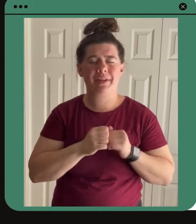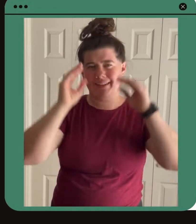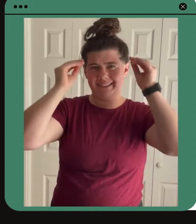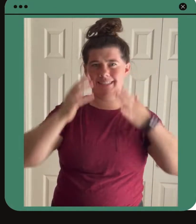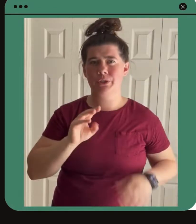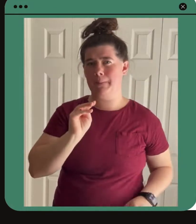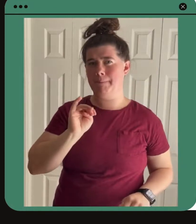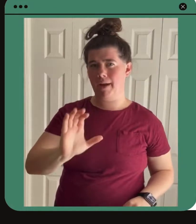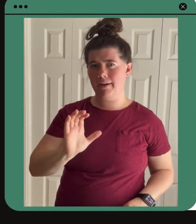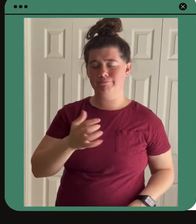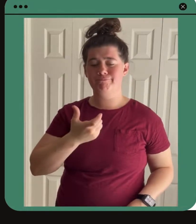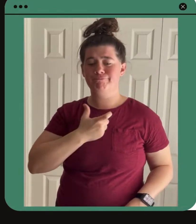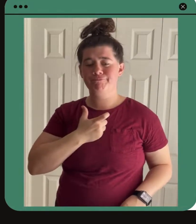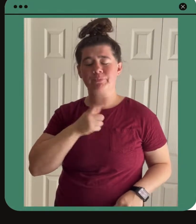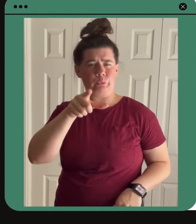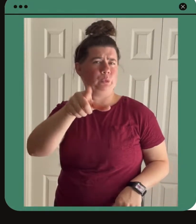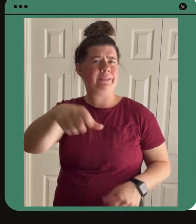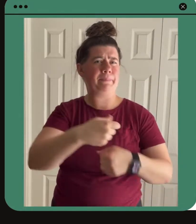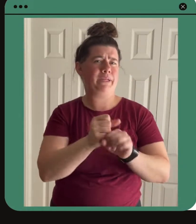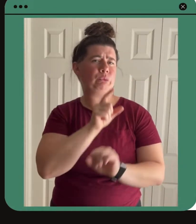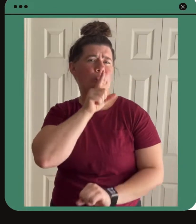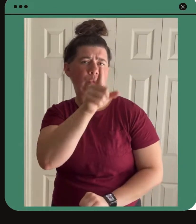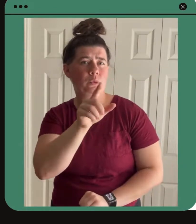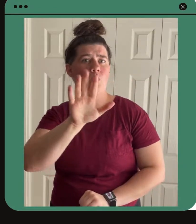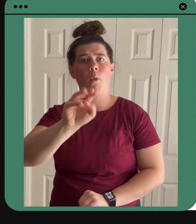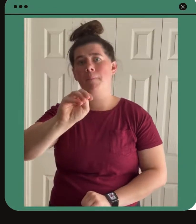And then we'll connect with the teacher, Mike that you will need to wear.